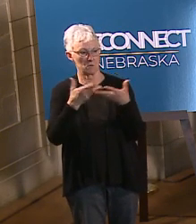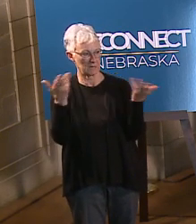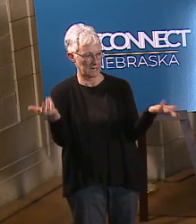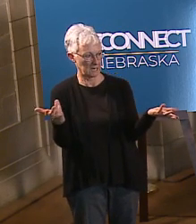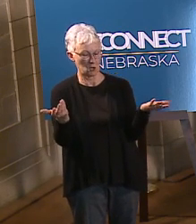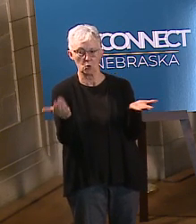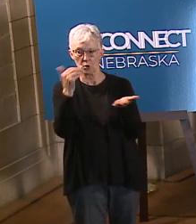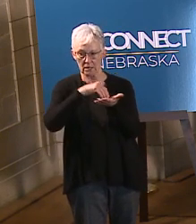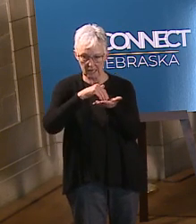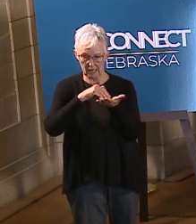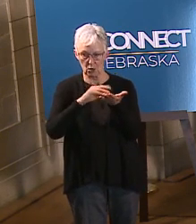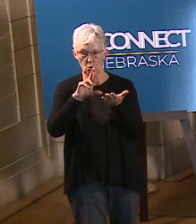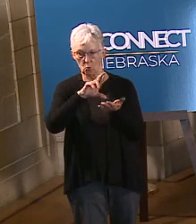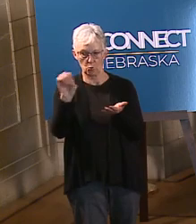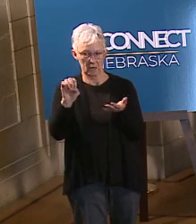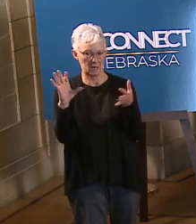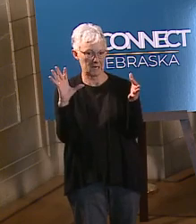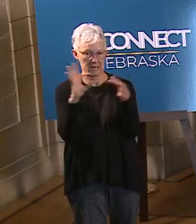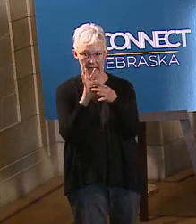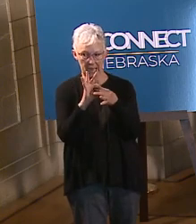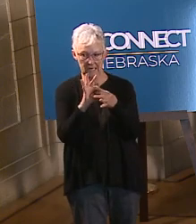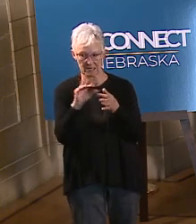AND WE LOOK FORWARD TO MOVING TOGETHER TO BE ABLE TO RETURN TO NORMALCY